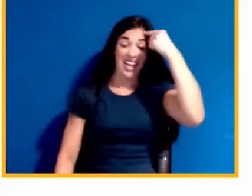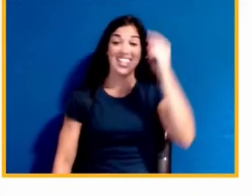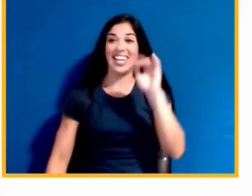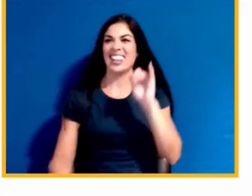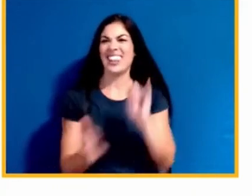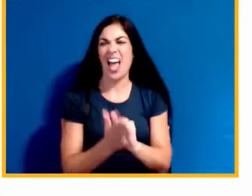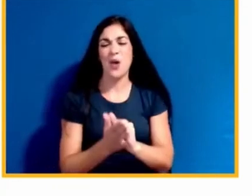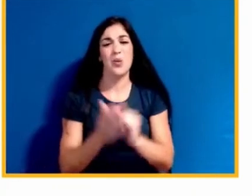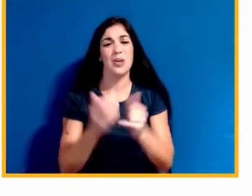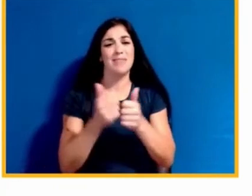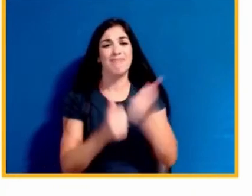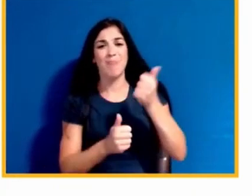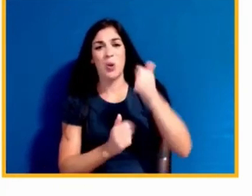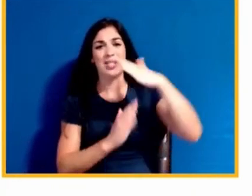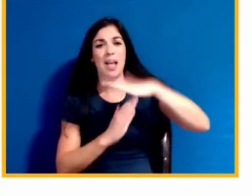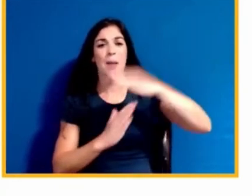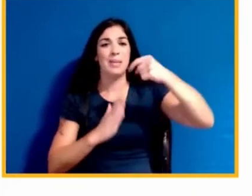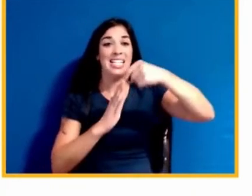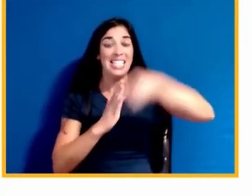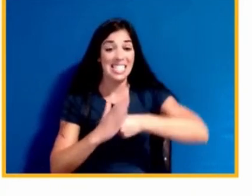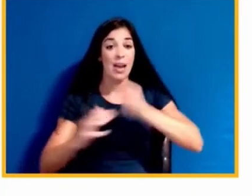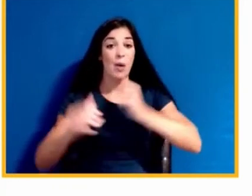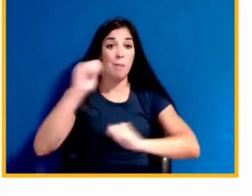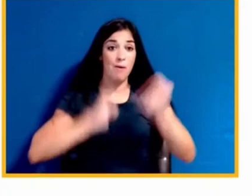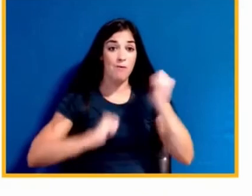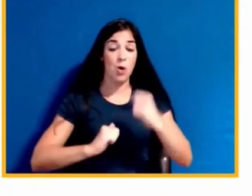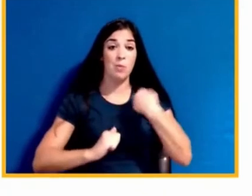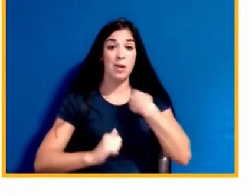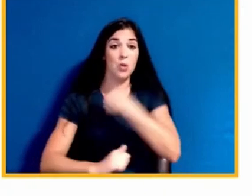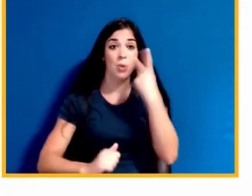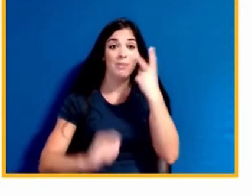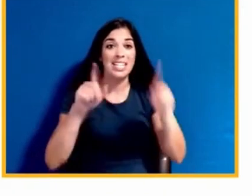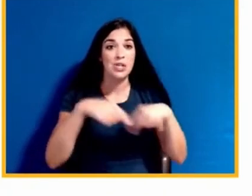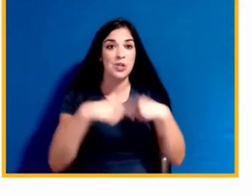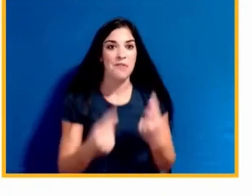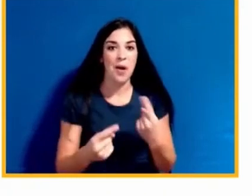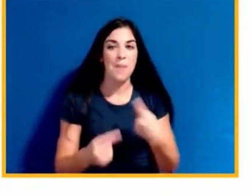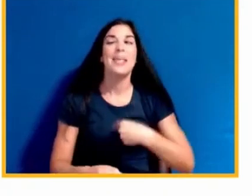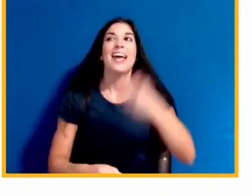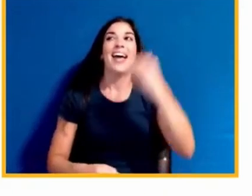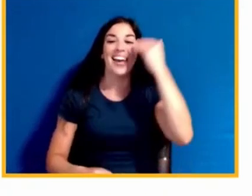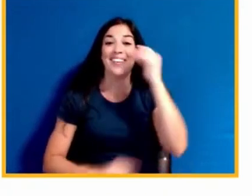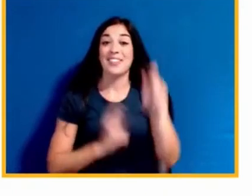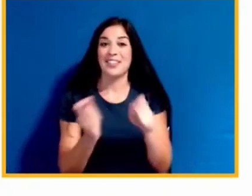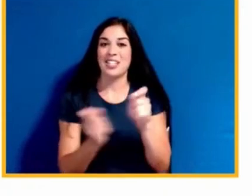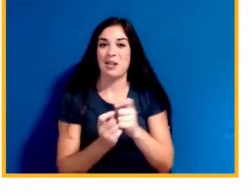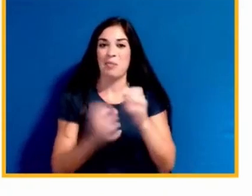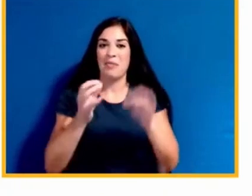detailed performances that we've seen so far in this performance, and I know that there's a particular judge on this panel